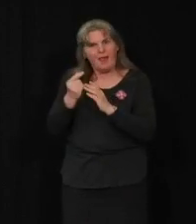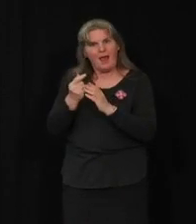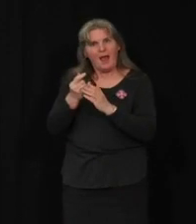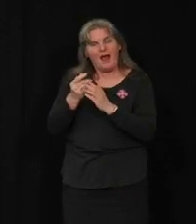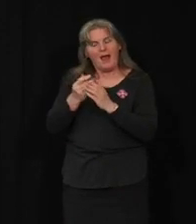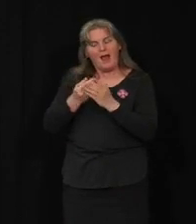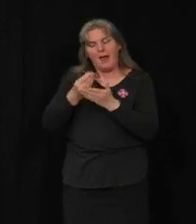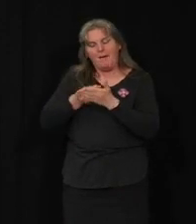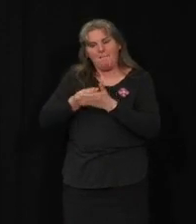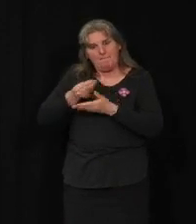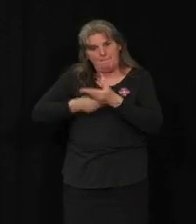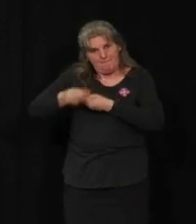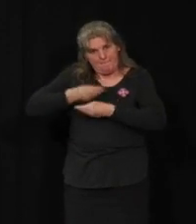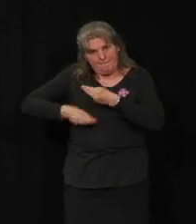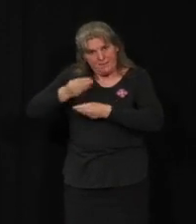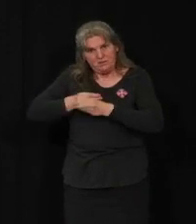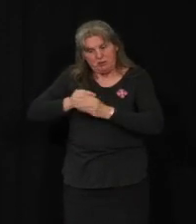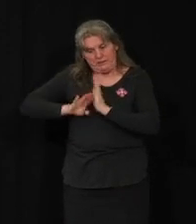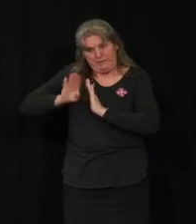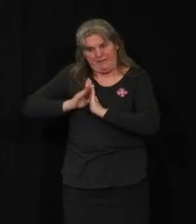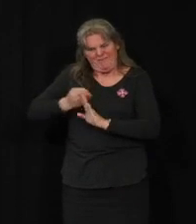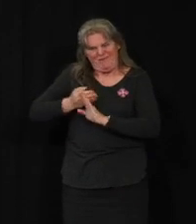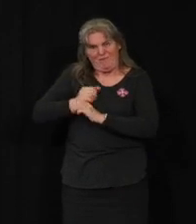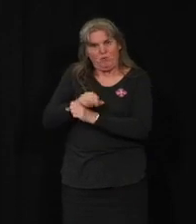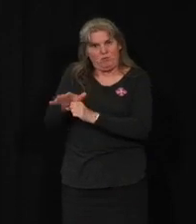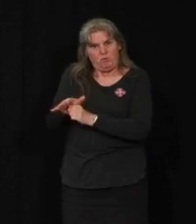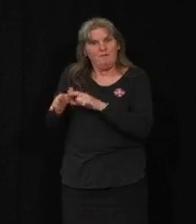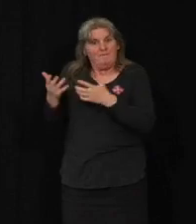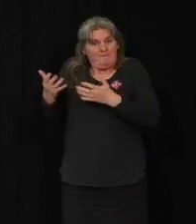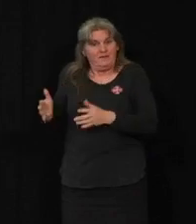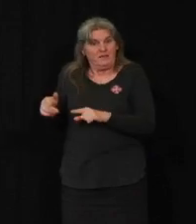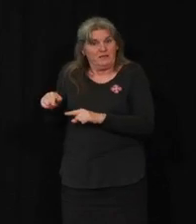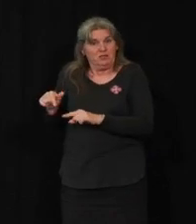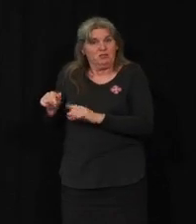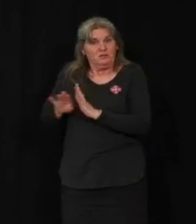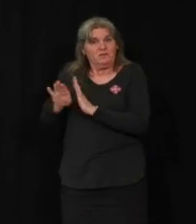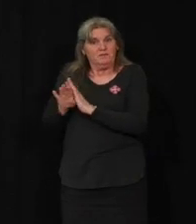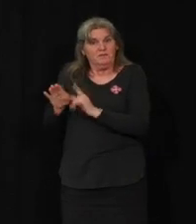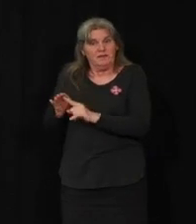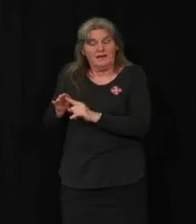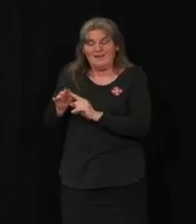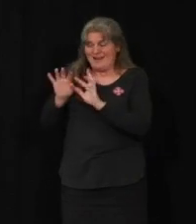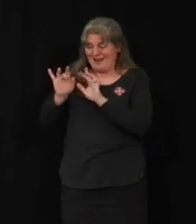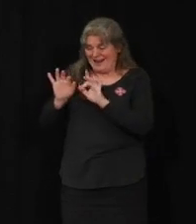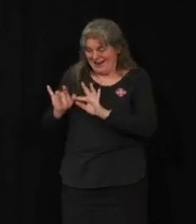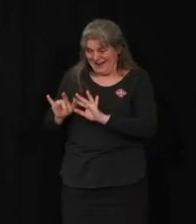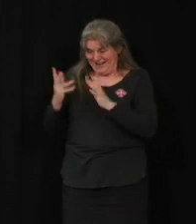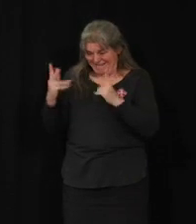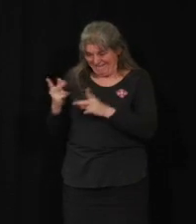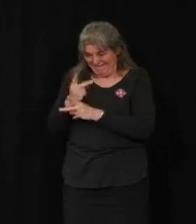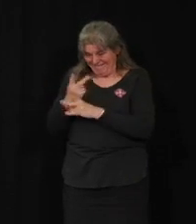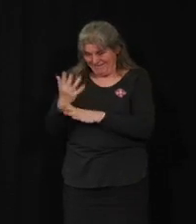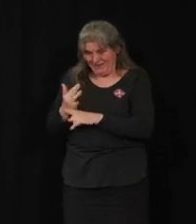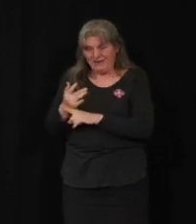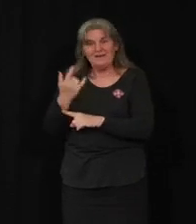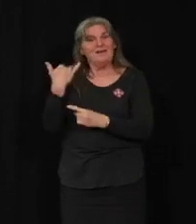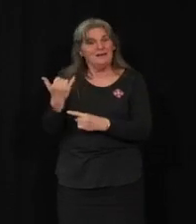was developed before COVID. And quickly went through. So now we are asking, or we are